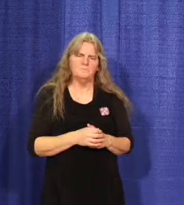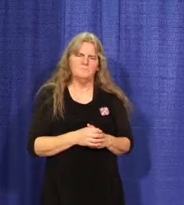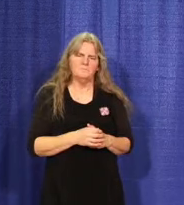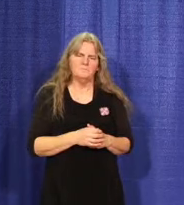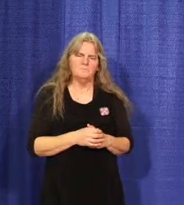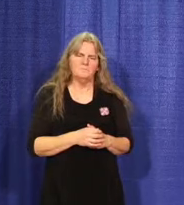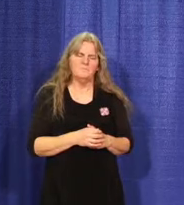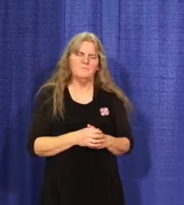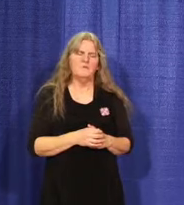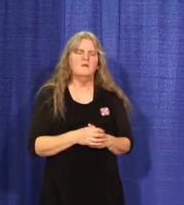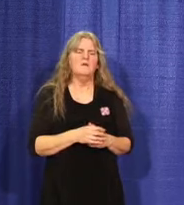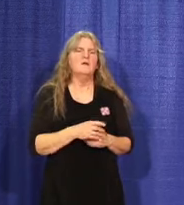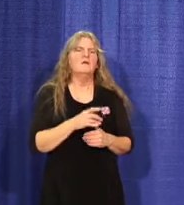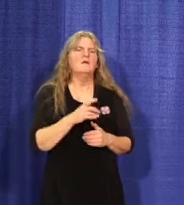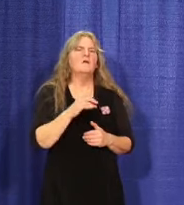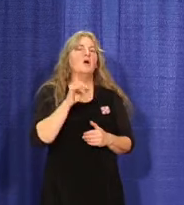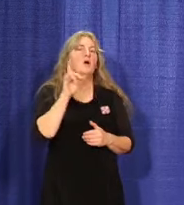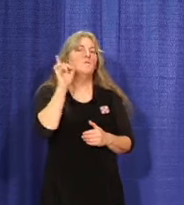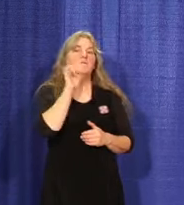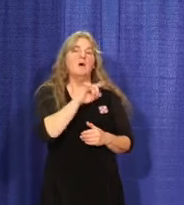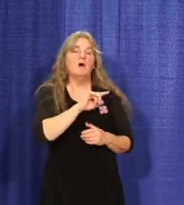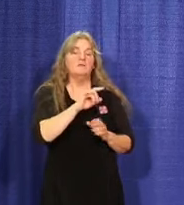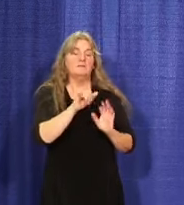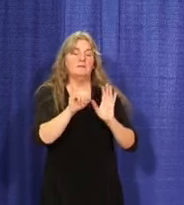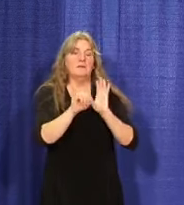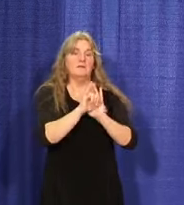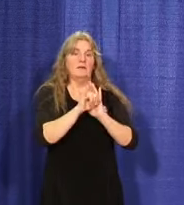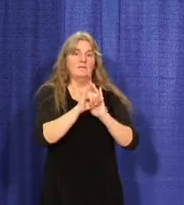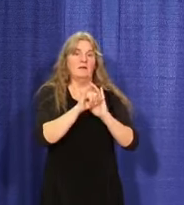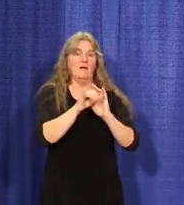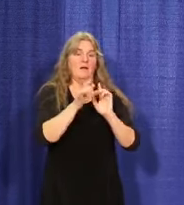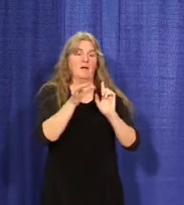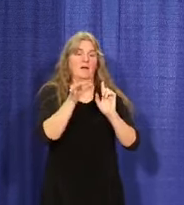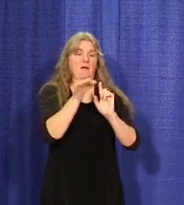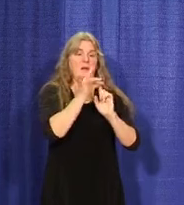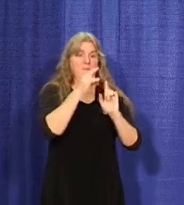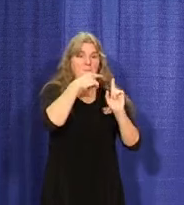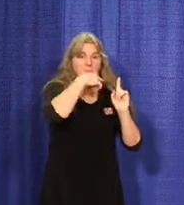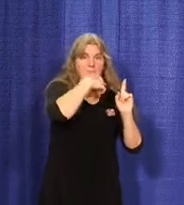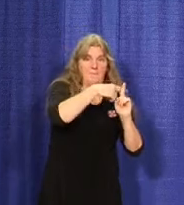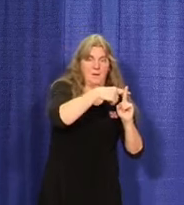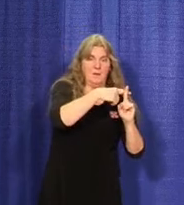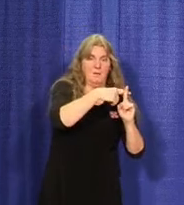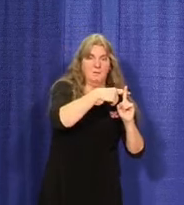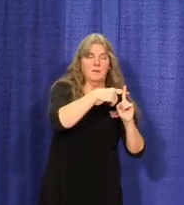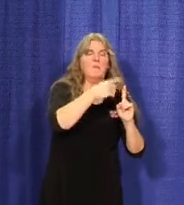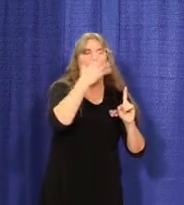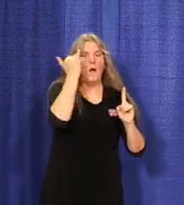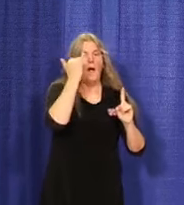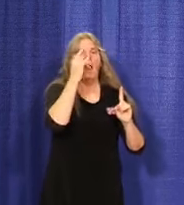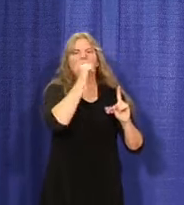positivity is related to that high sensitivity, or the chance of a false positive.